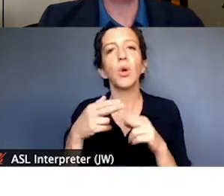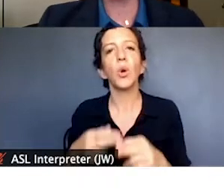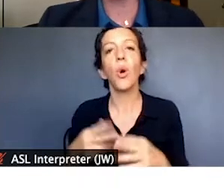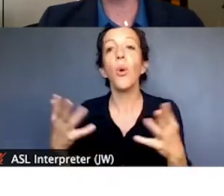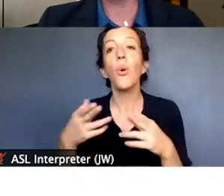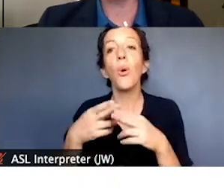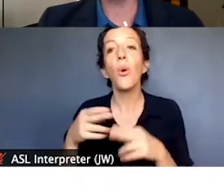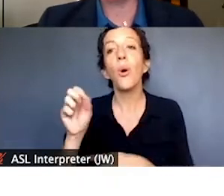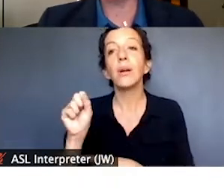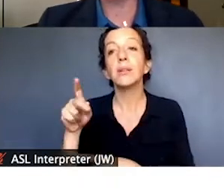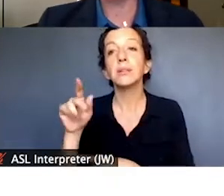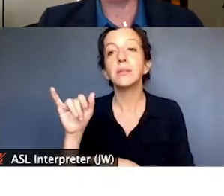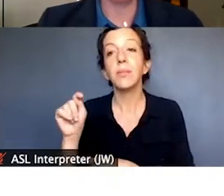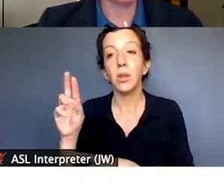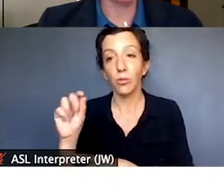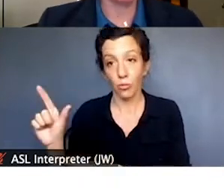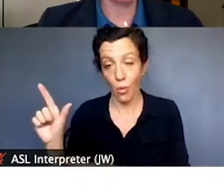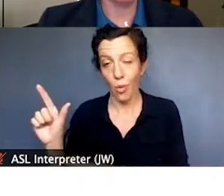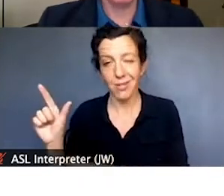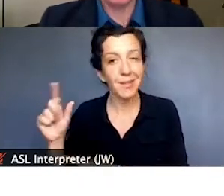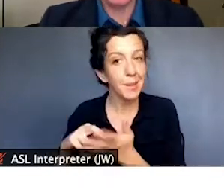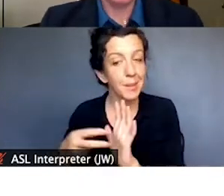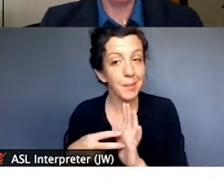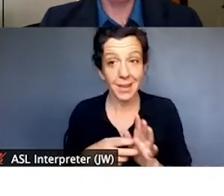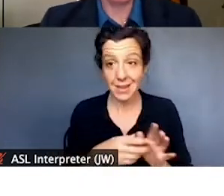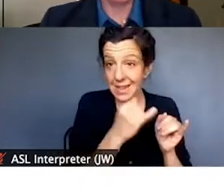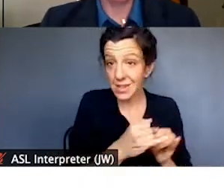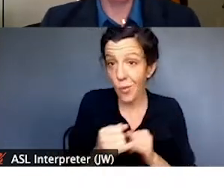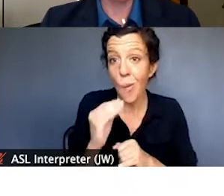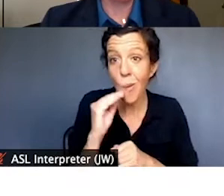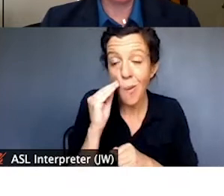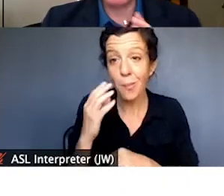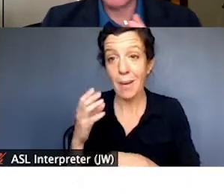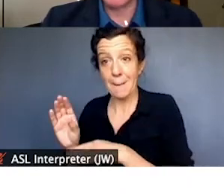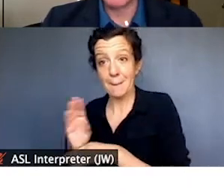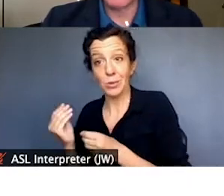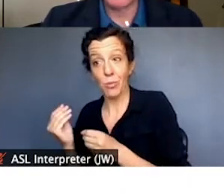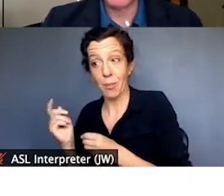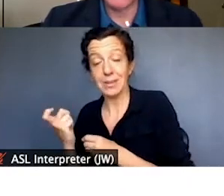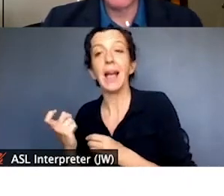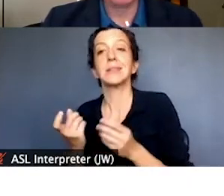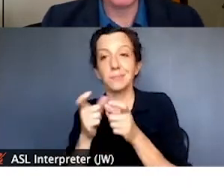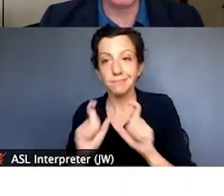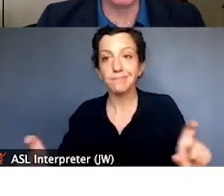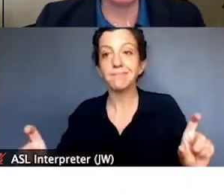So who put it on the ballot is something people often ask. It's the League of Women Voters had the time.